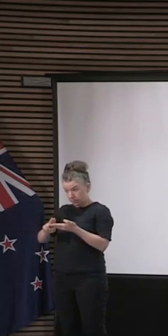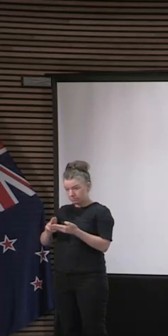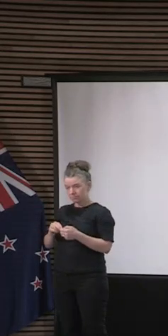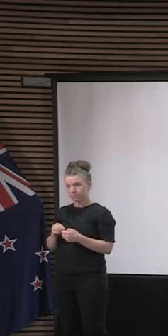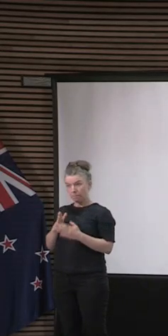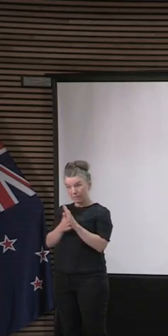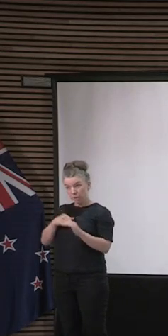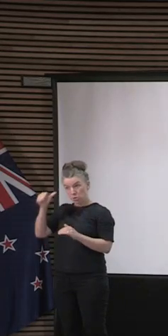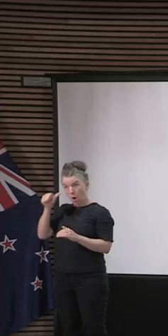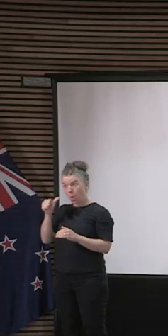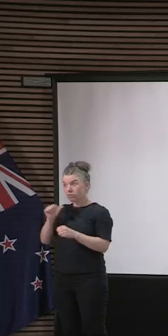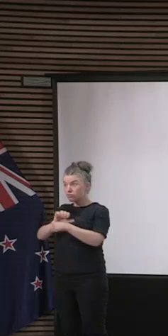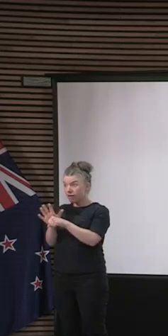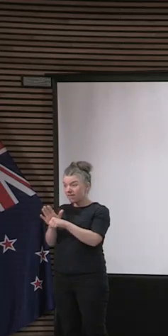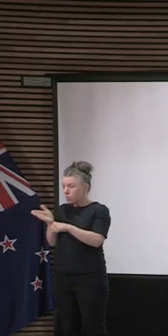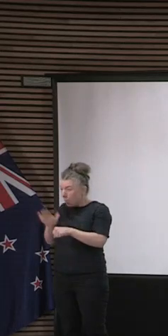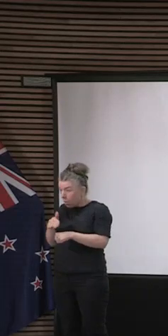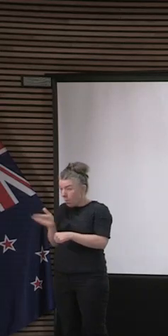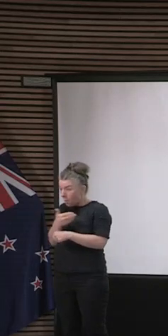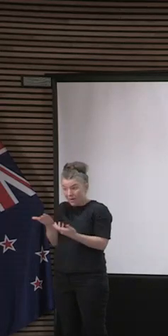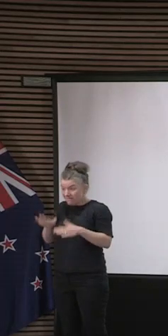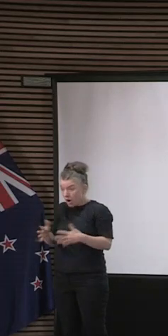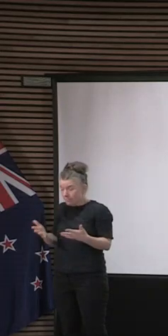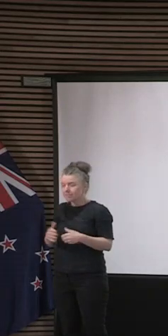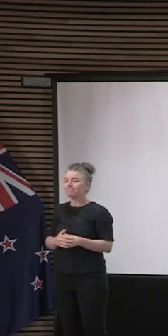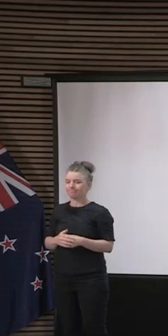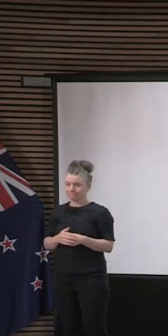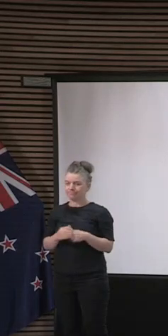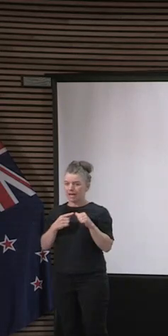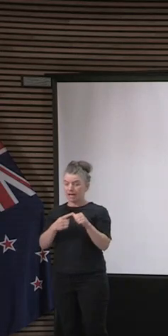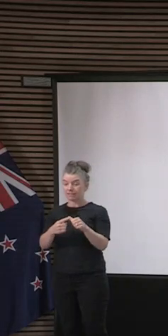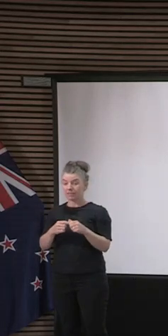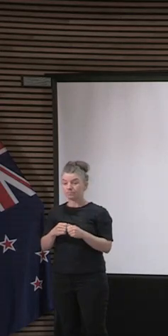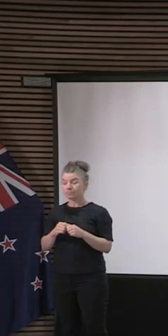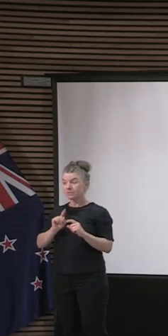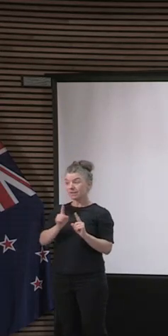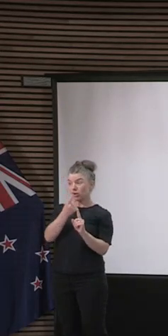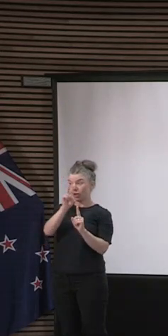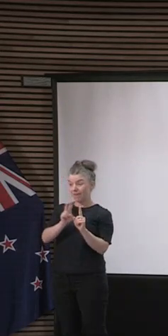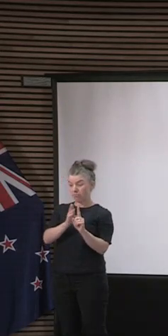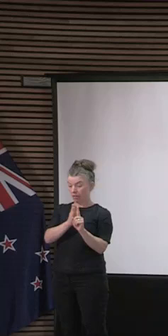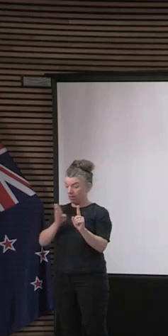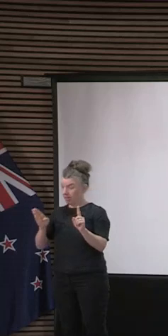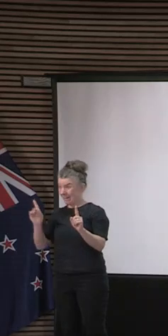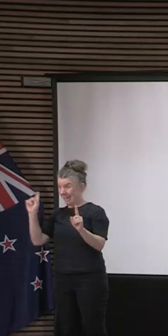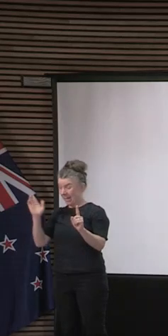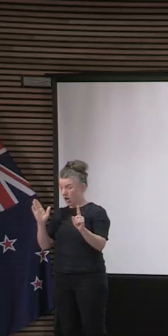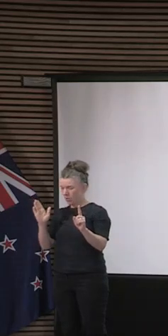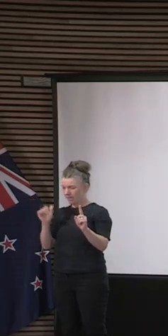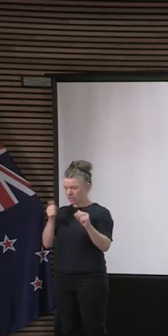INDISTINCTLY) what does that say about how close we are to elimination? So, my